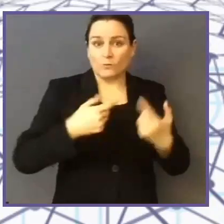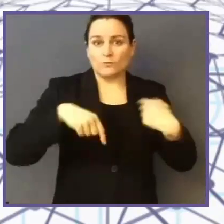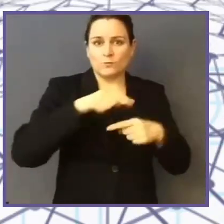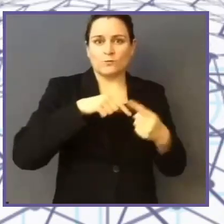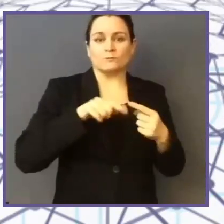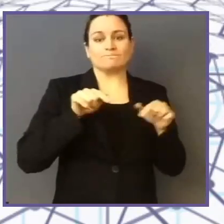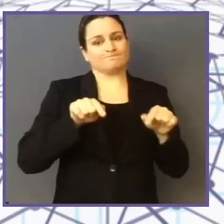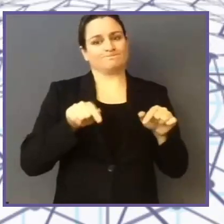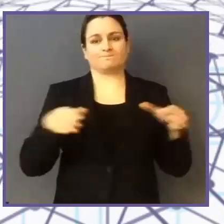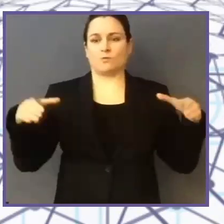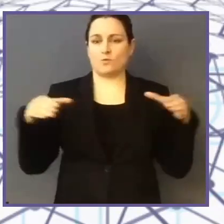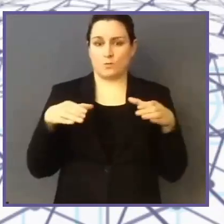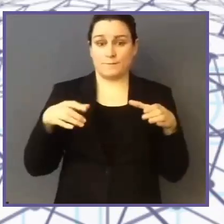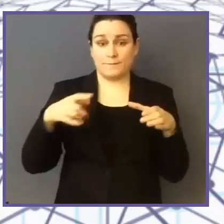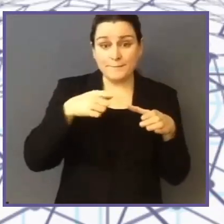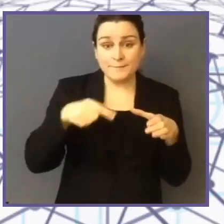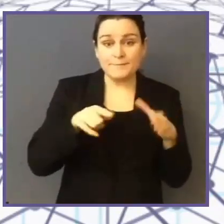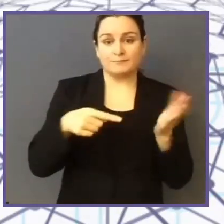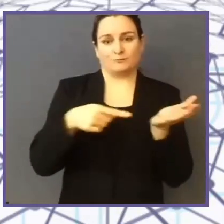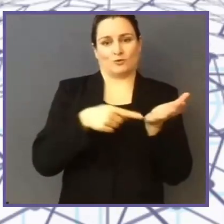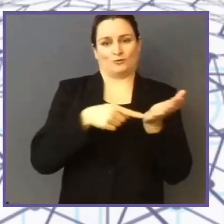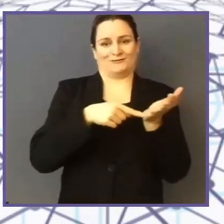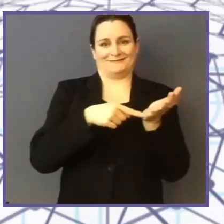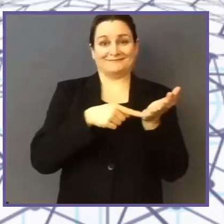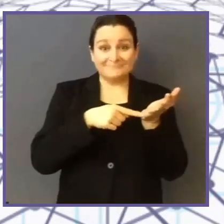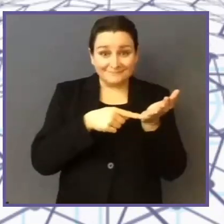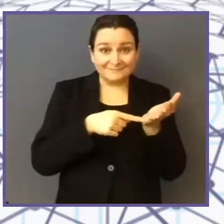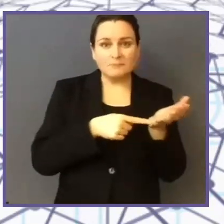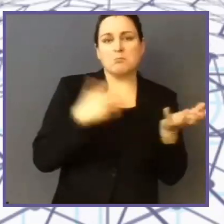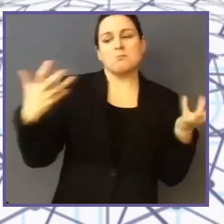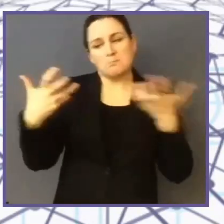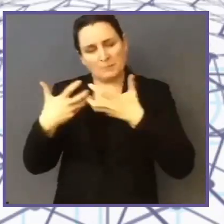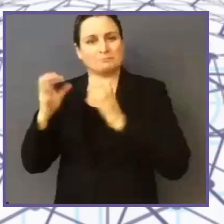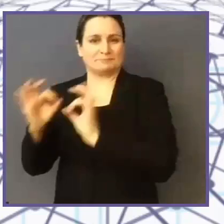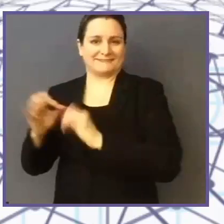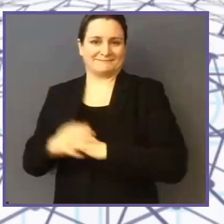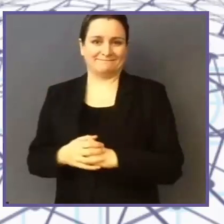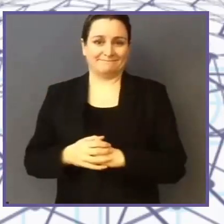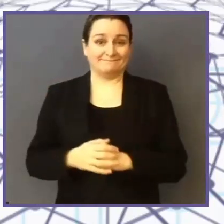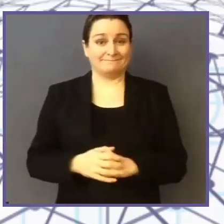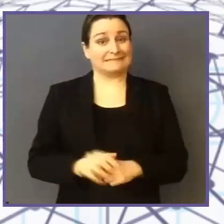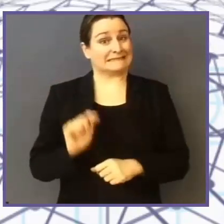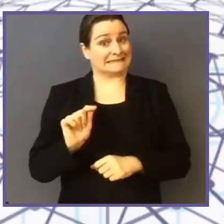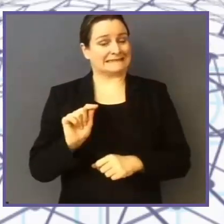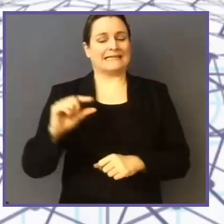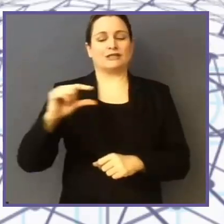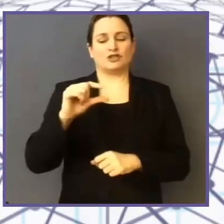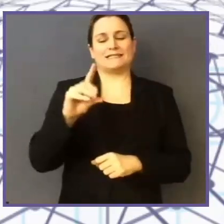We at Ida are proud to be partnering the GDN hub and at scale on several initiatives to